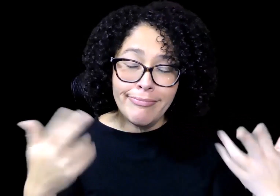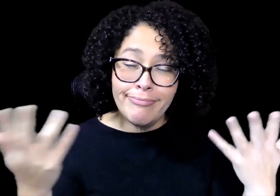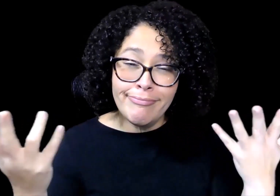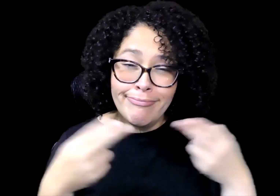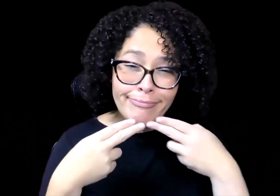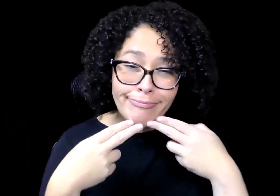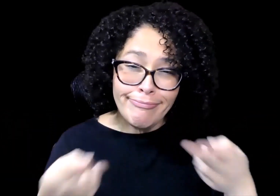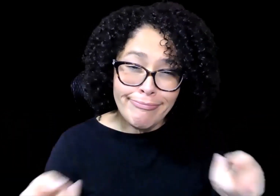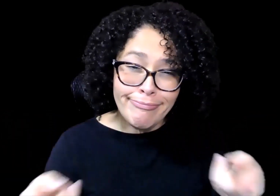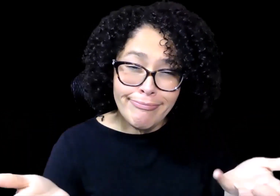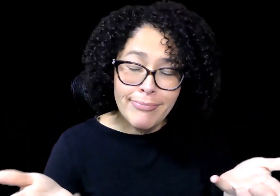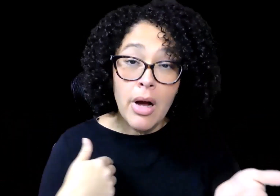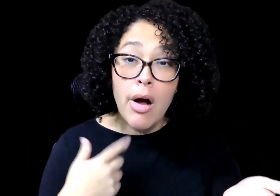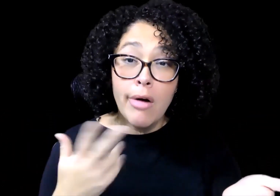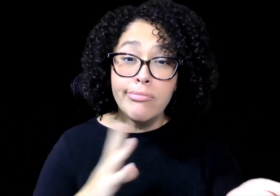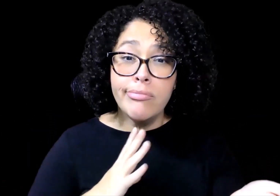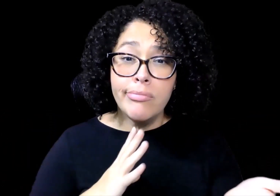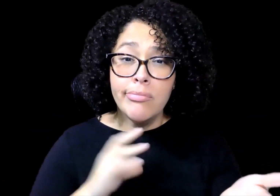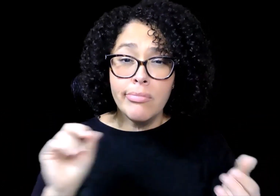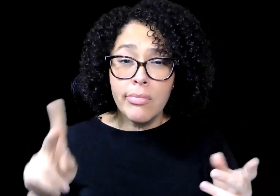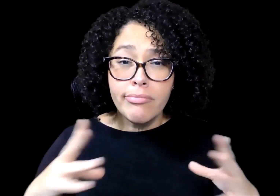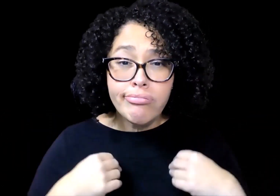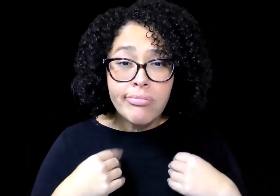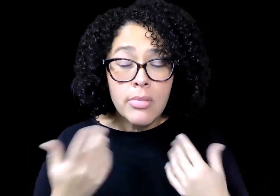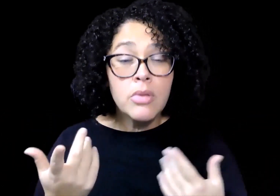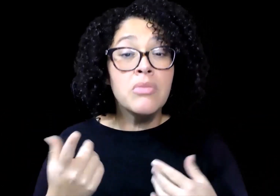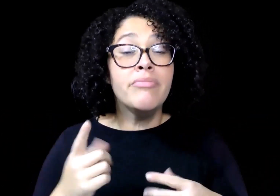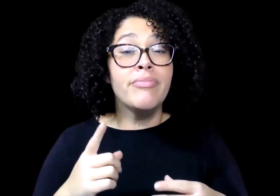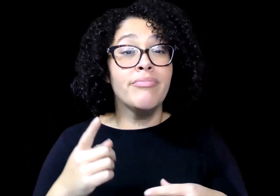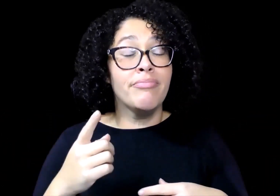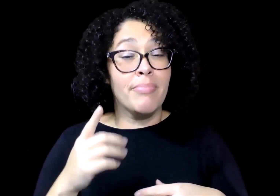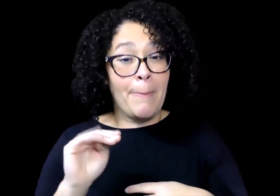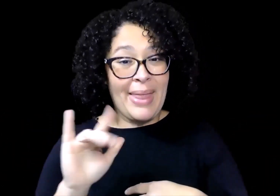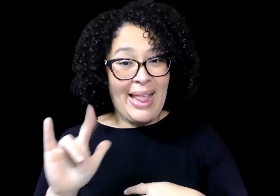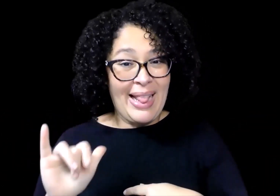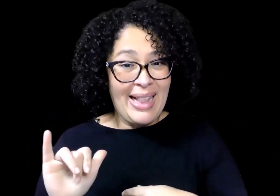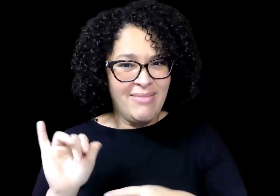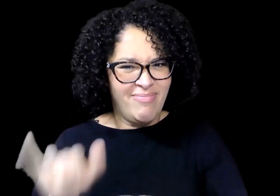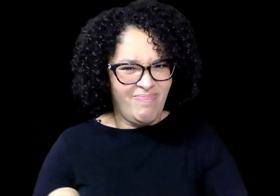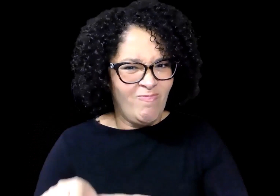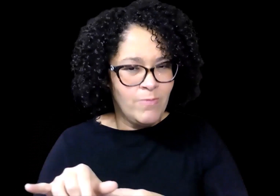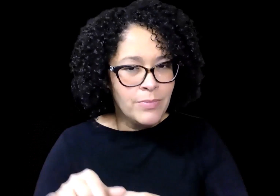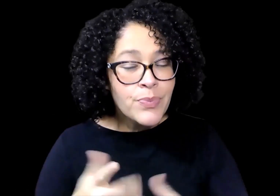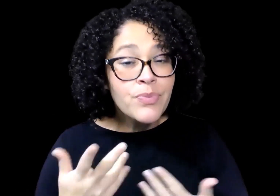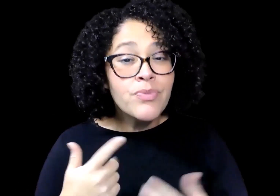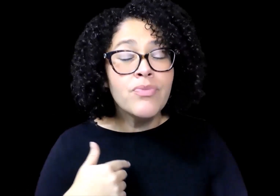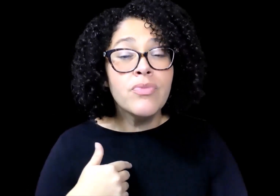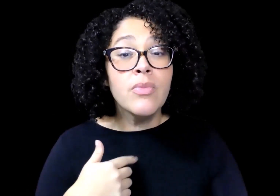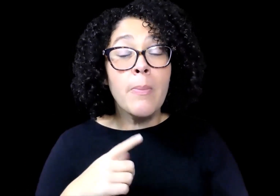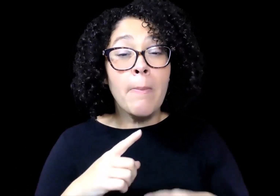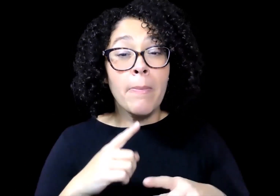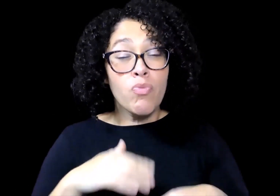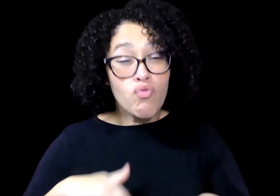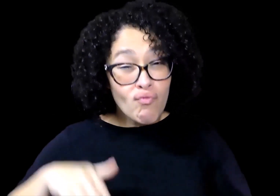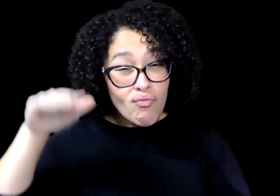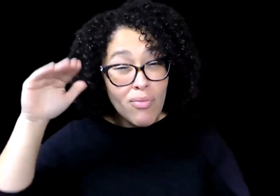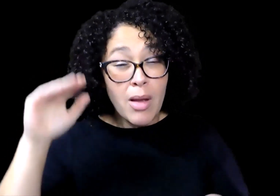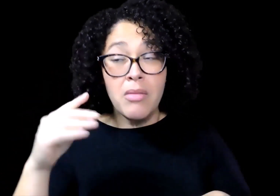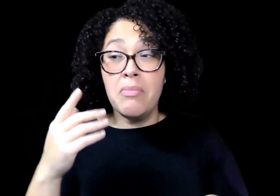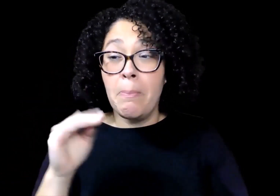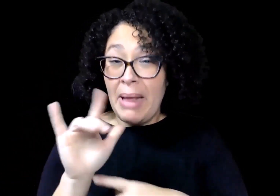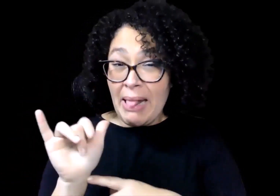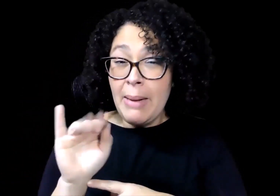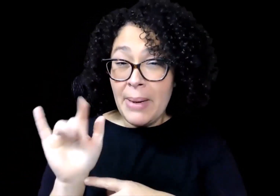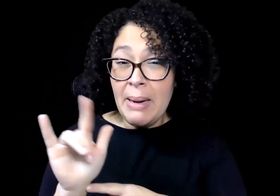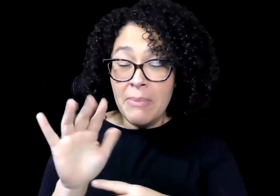you know at the time what did I know I was naive and so I said okay and so I was Milly for years